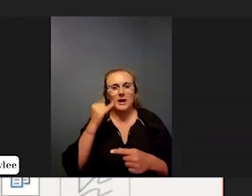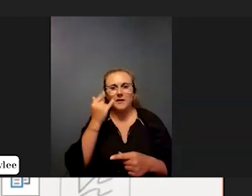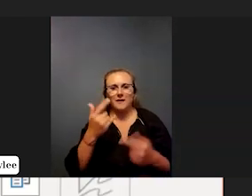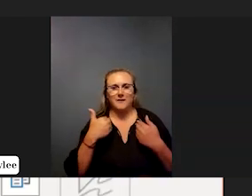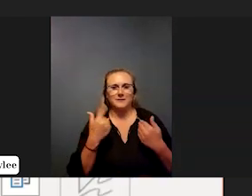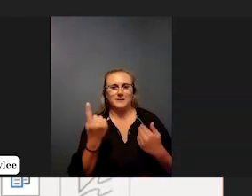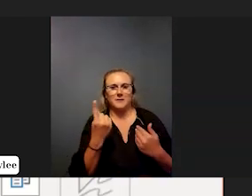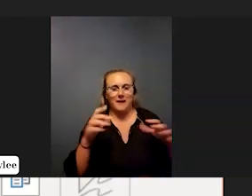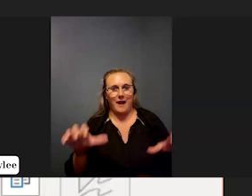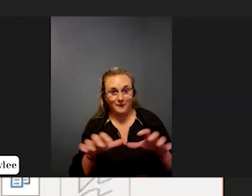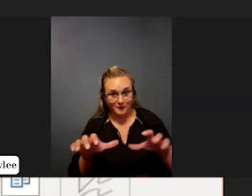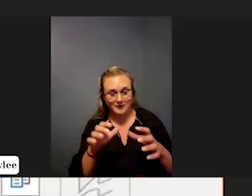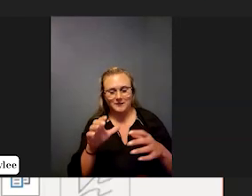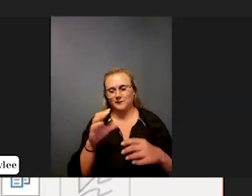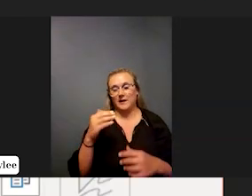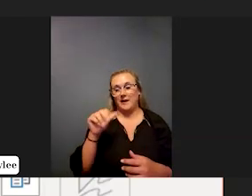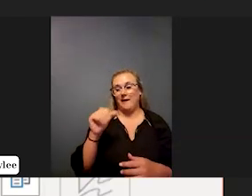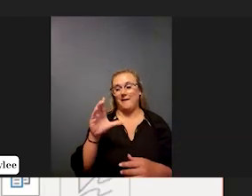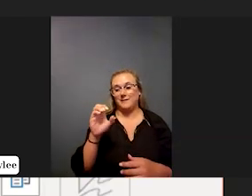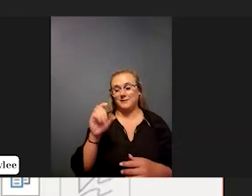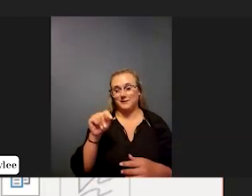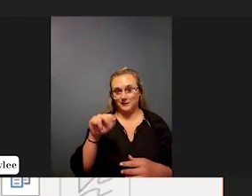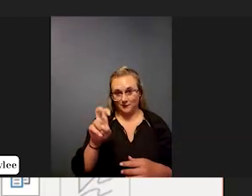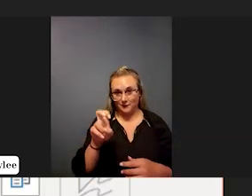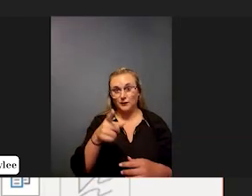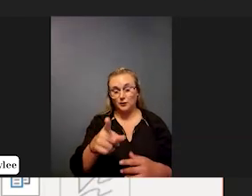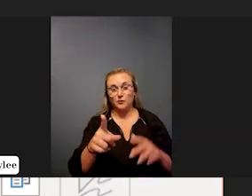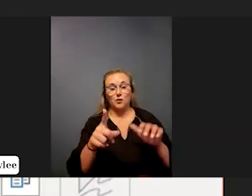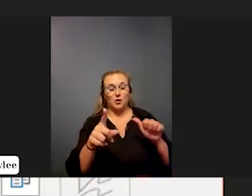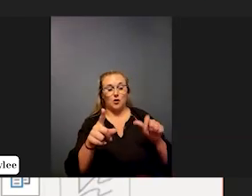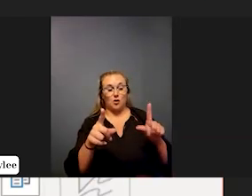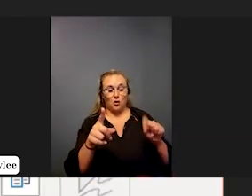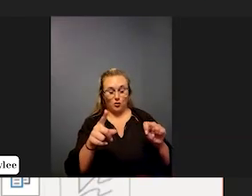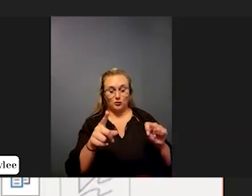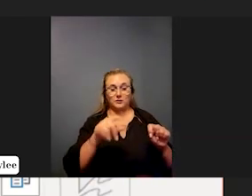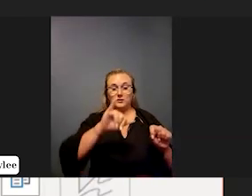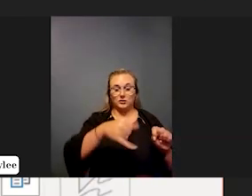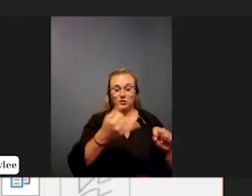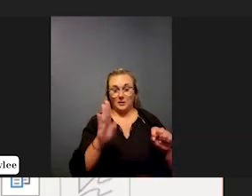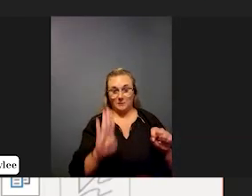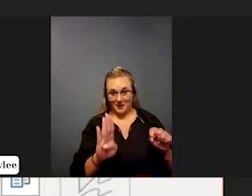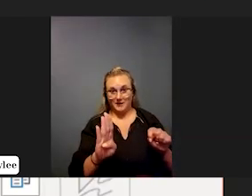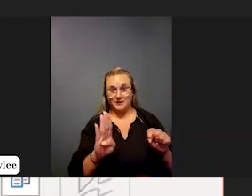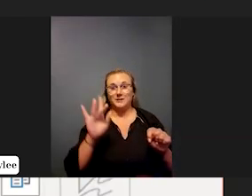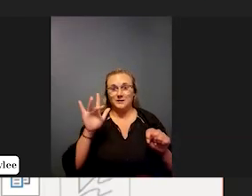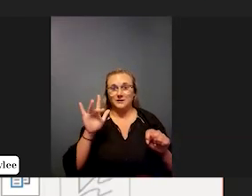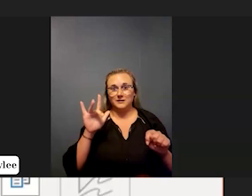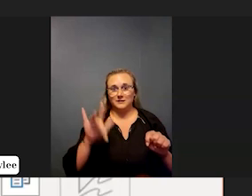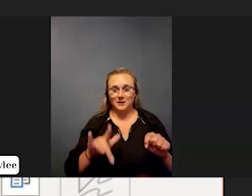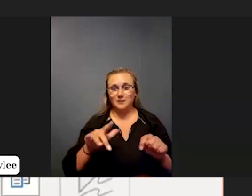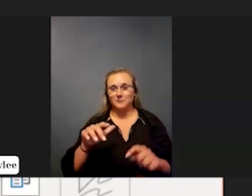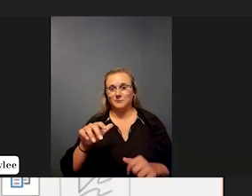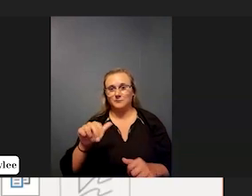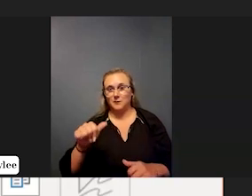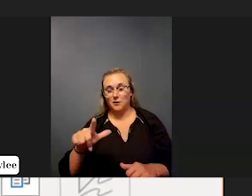So while it's active you do alt JB and then you type AT for alt text and it'll pop you in there.